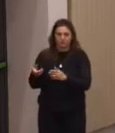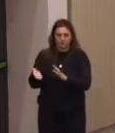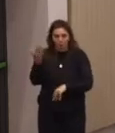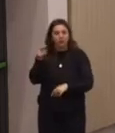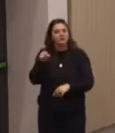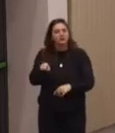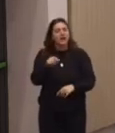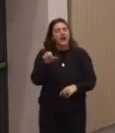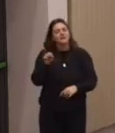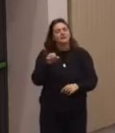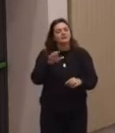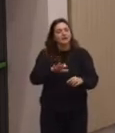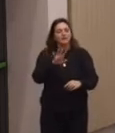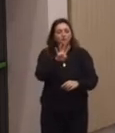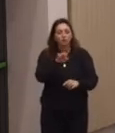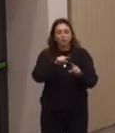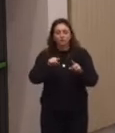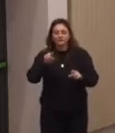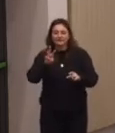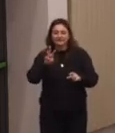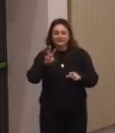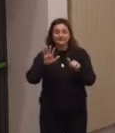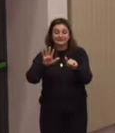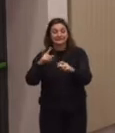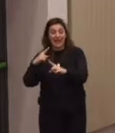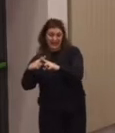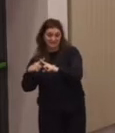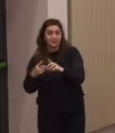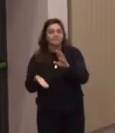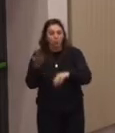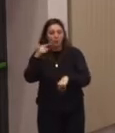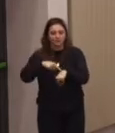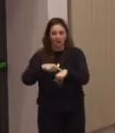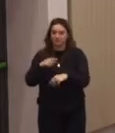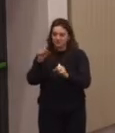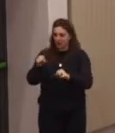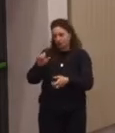times as likely as other children to experience violence and abuse. And for girls with disabilities,